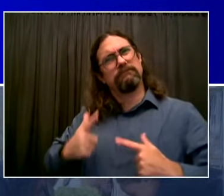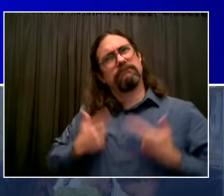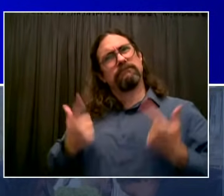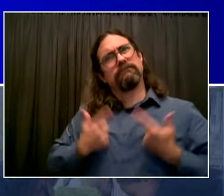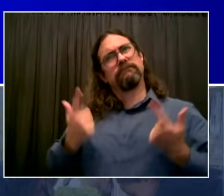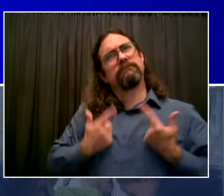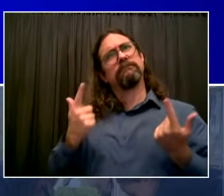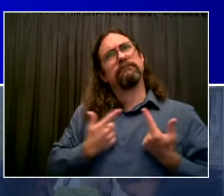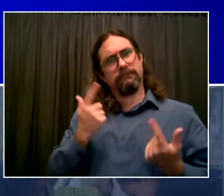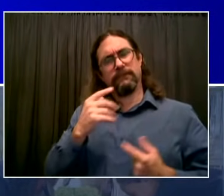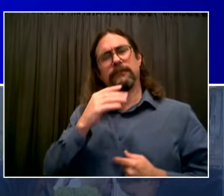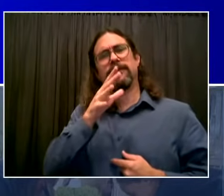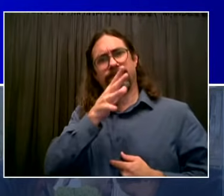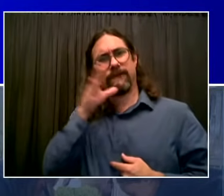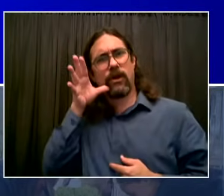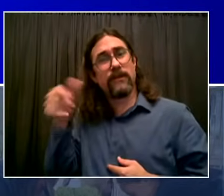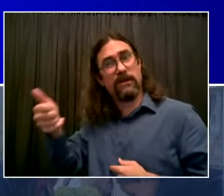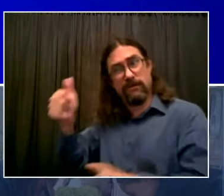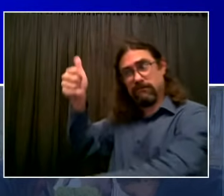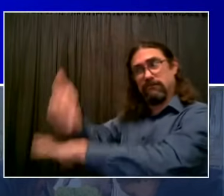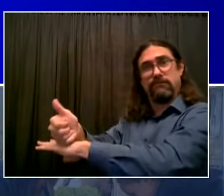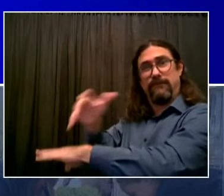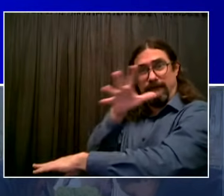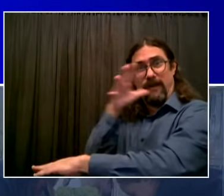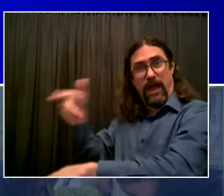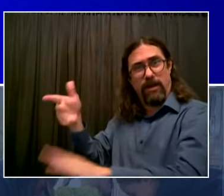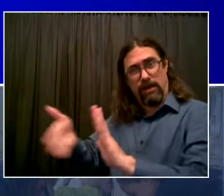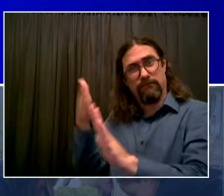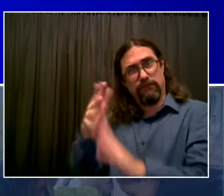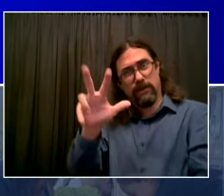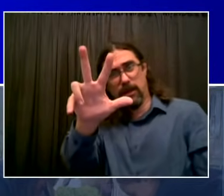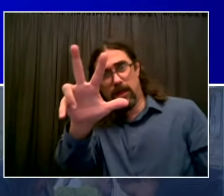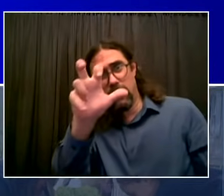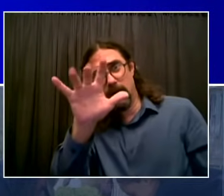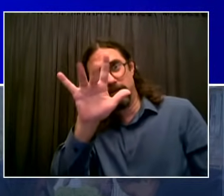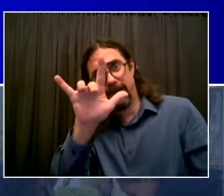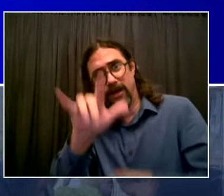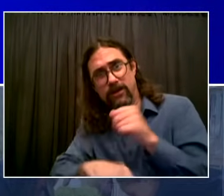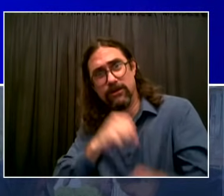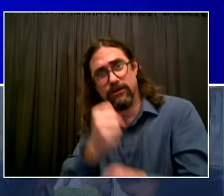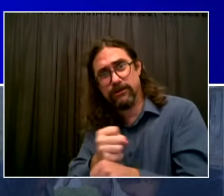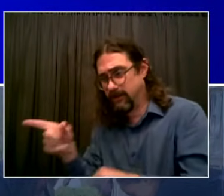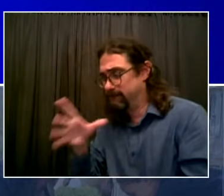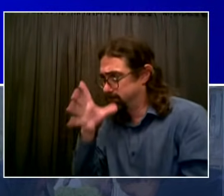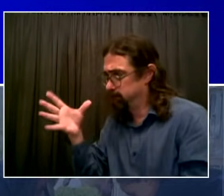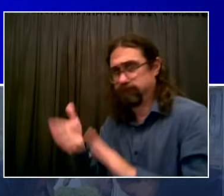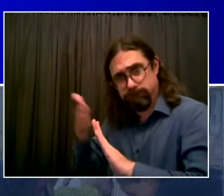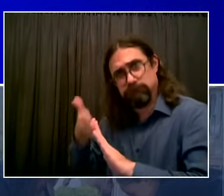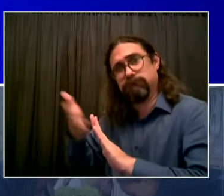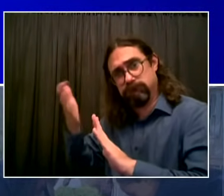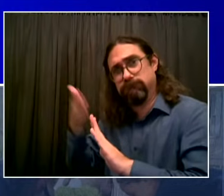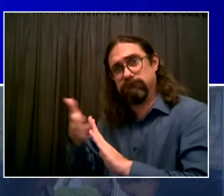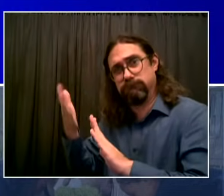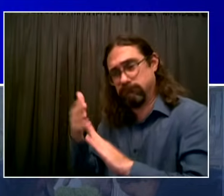MUSEUM, 325 YEARS, THE STREAK HAS NEVER BEEN BROKEN. THAT'S BEAUTIFUL. AND WE'RELO OKING FORWARD TO AS